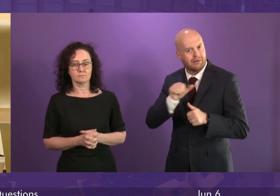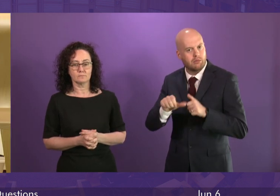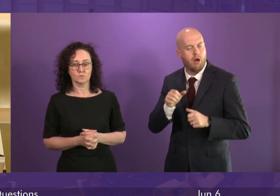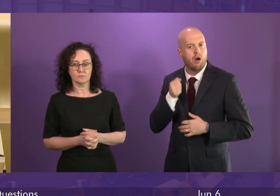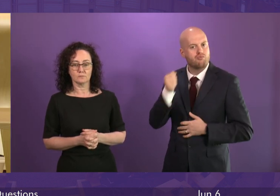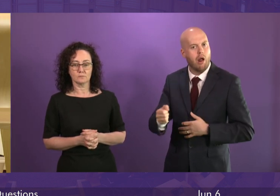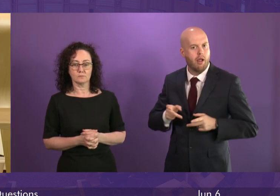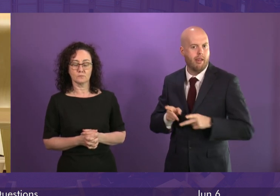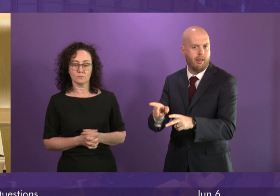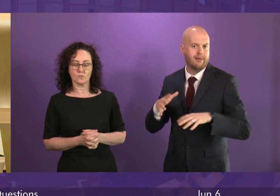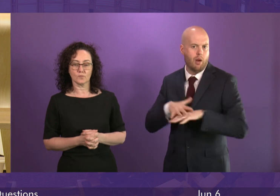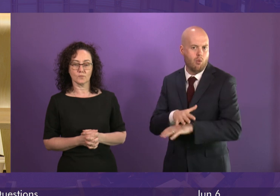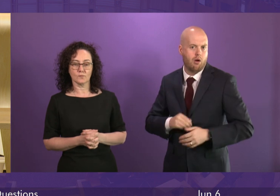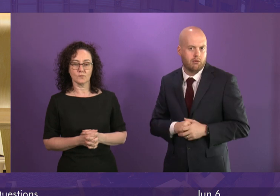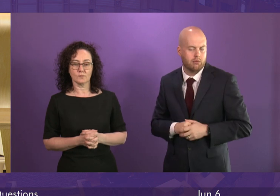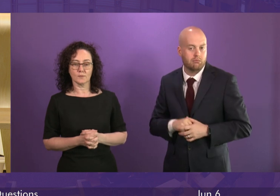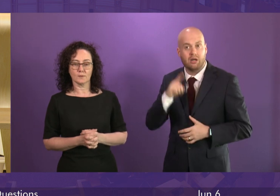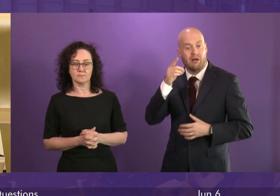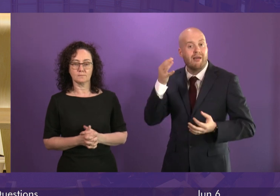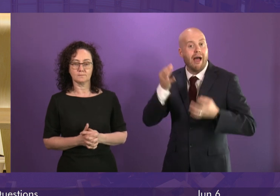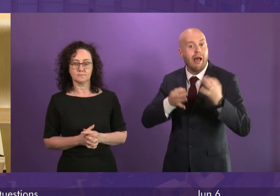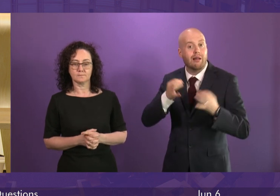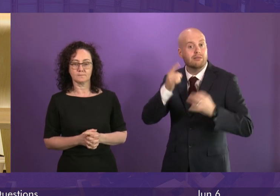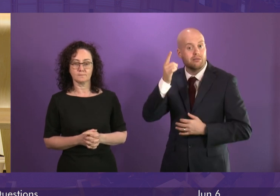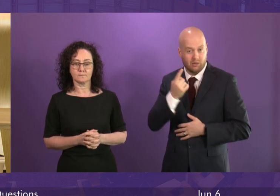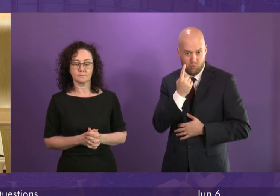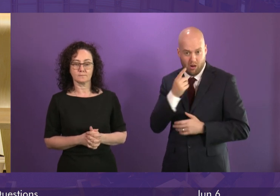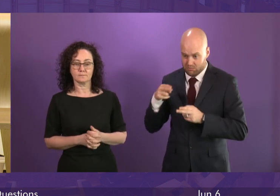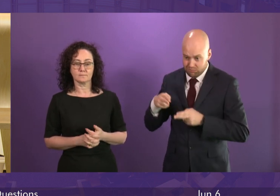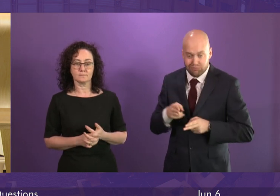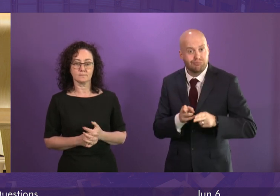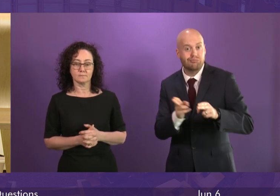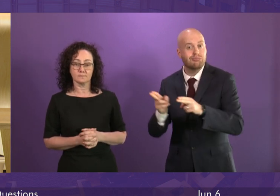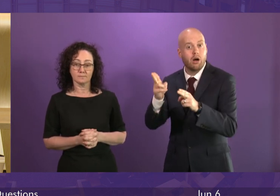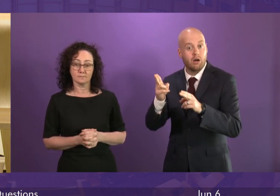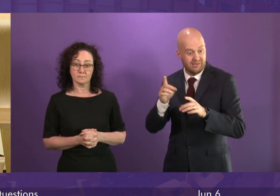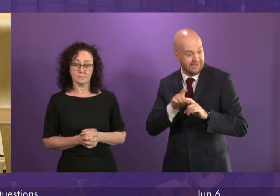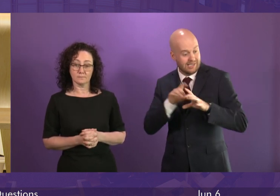singletrack Highland main line, which runs parallel to the A9, has been described as